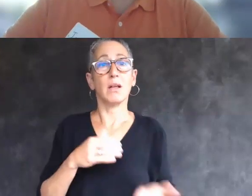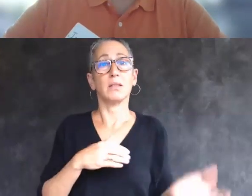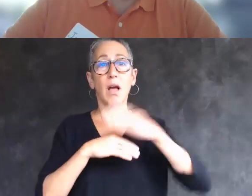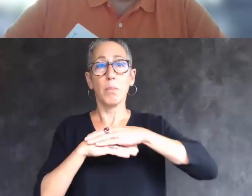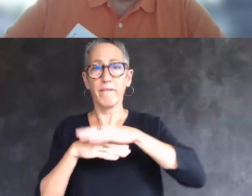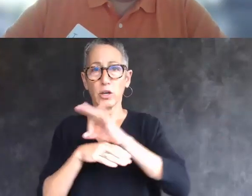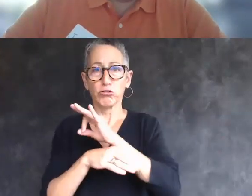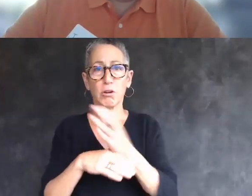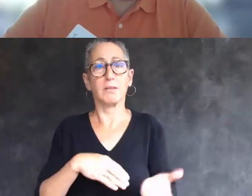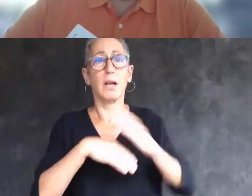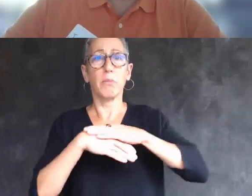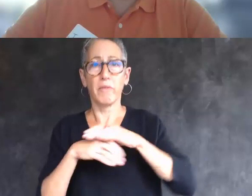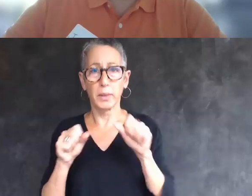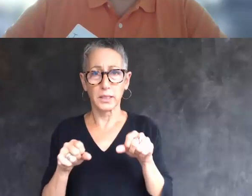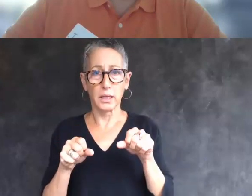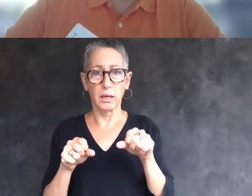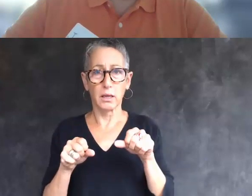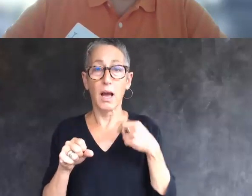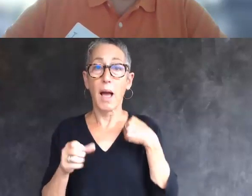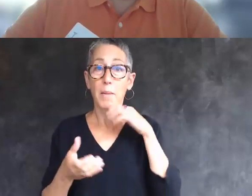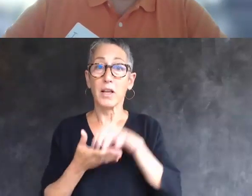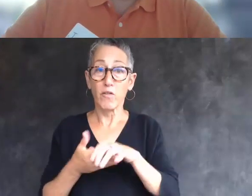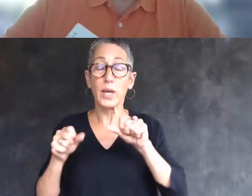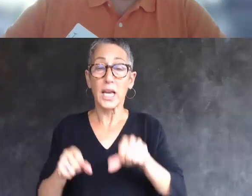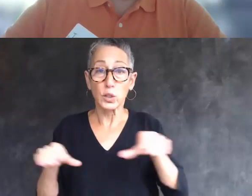that I believe that we can do more of it through education and conversation